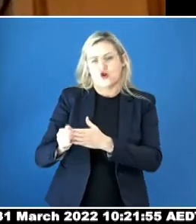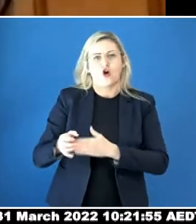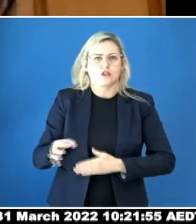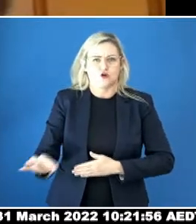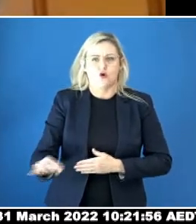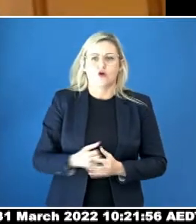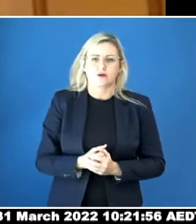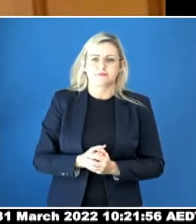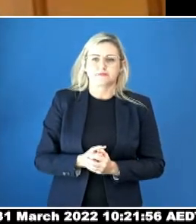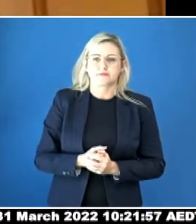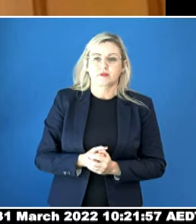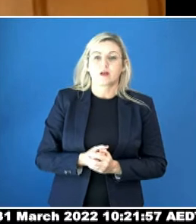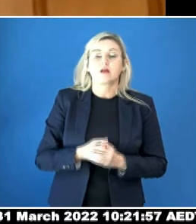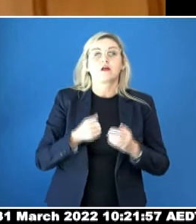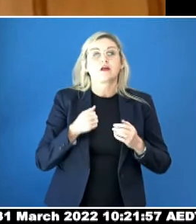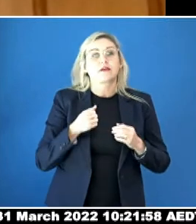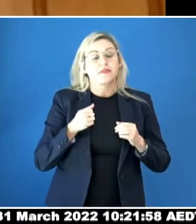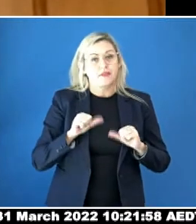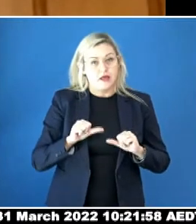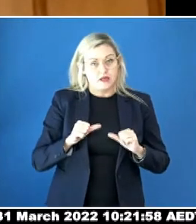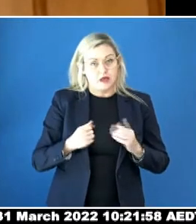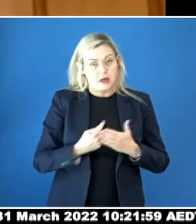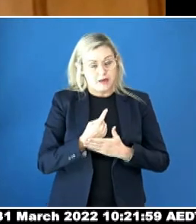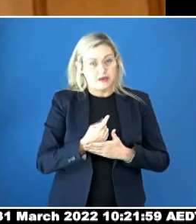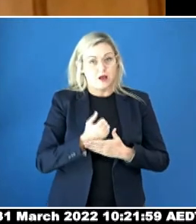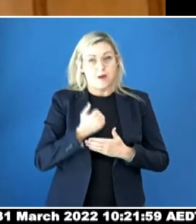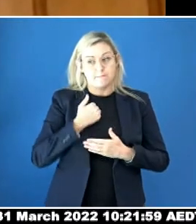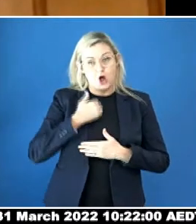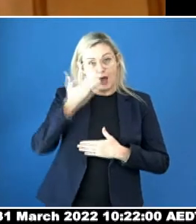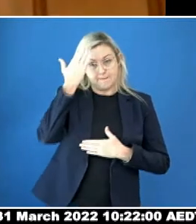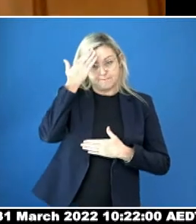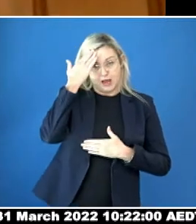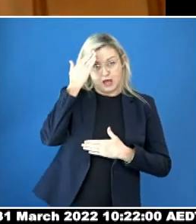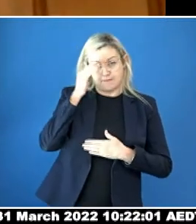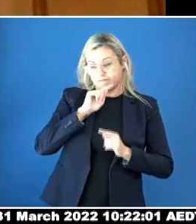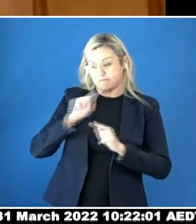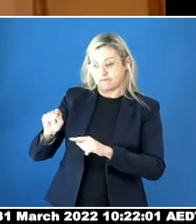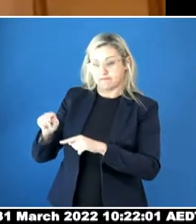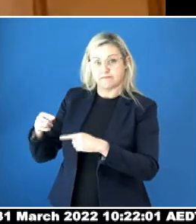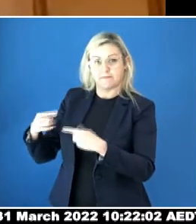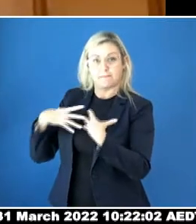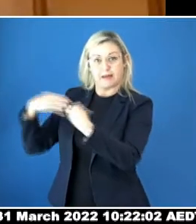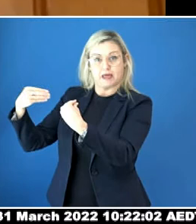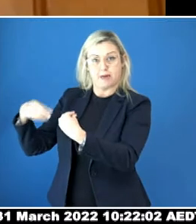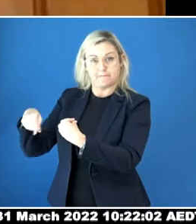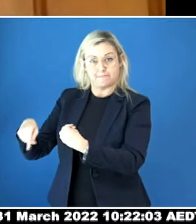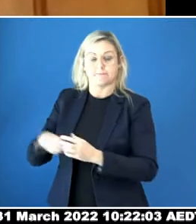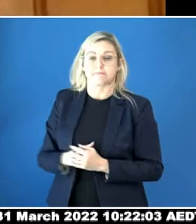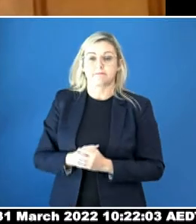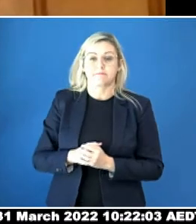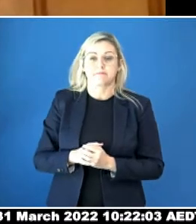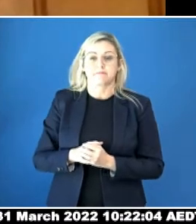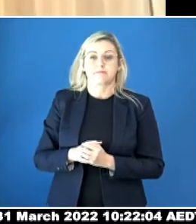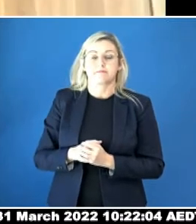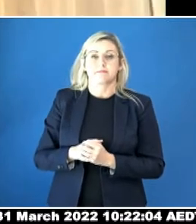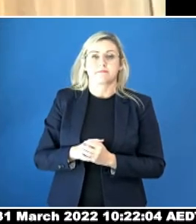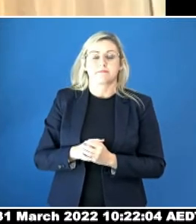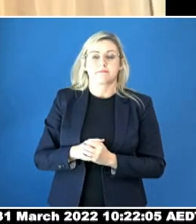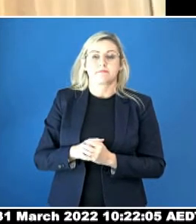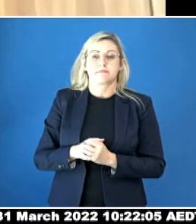friend there. Then mum came and picked me up, and